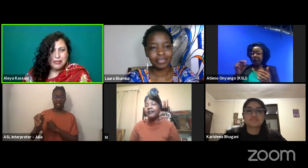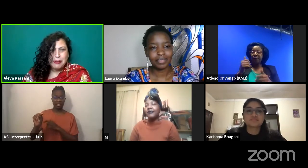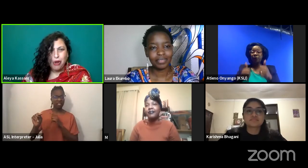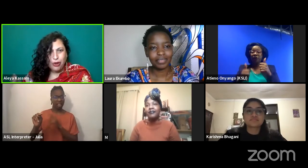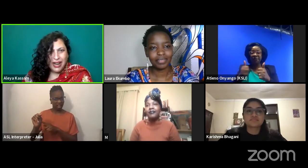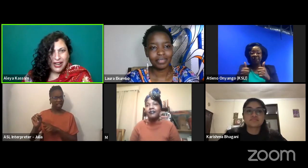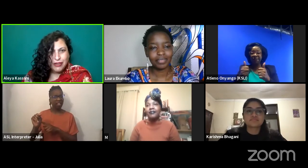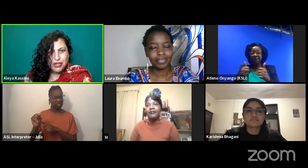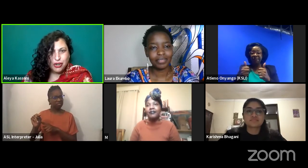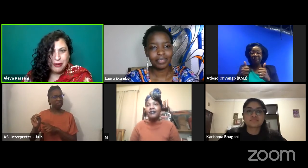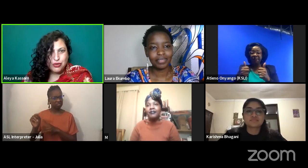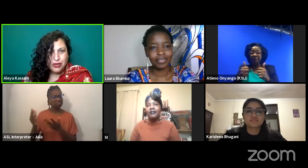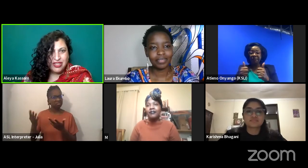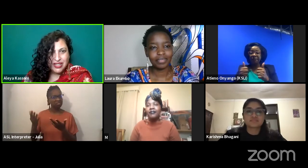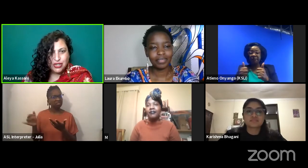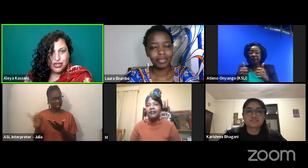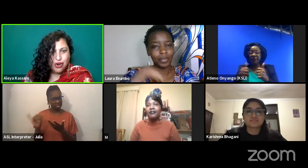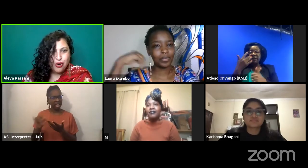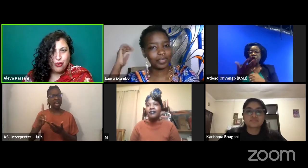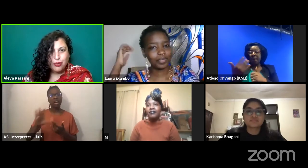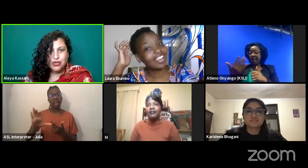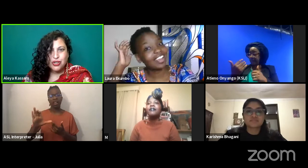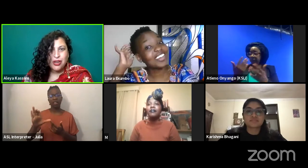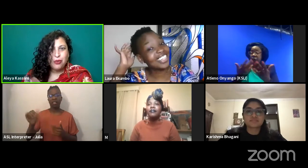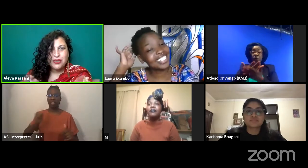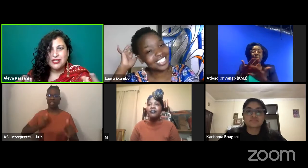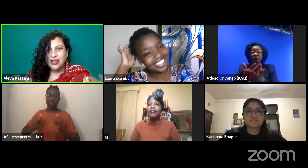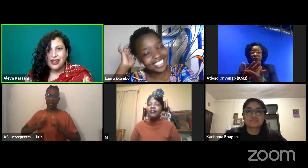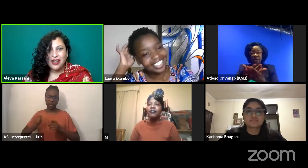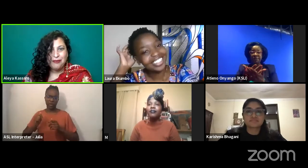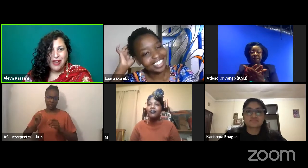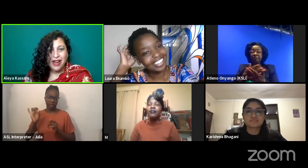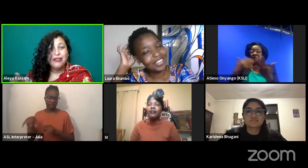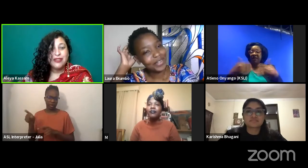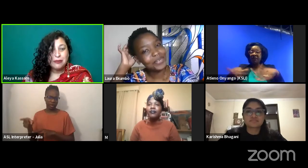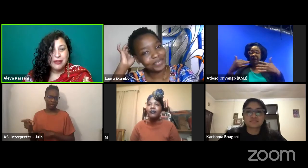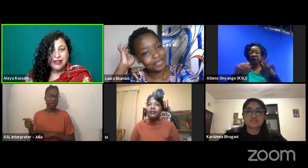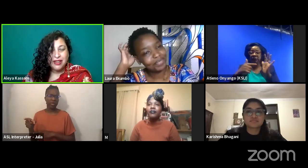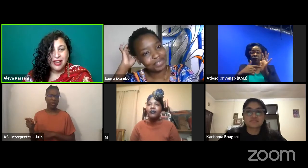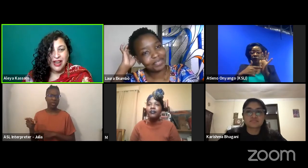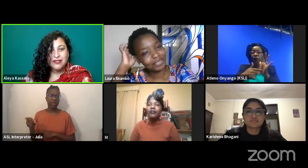it's been called kind of a documentary theater show, which was an uninvisibling in the lives